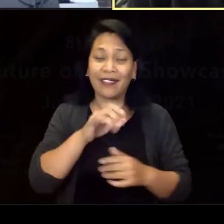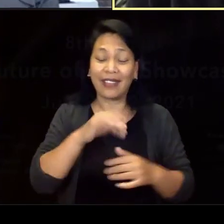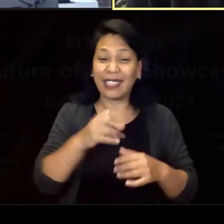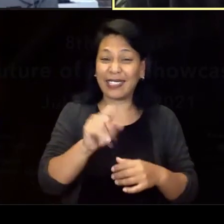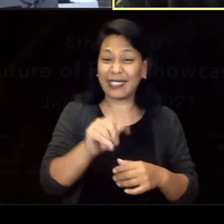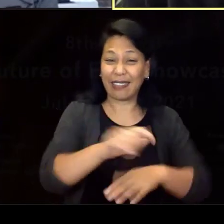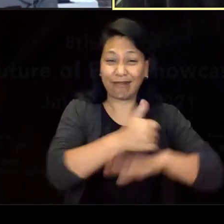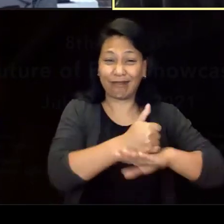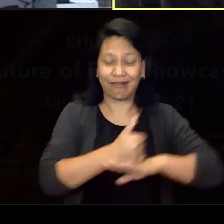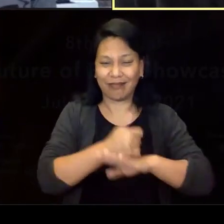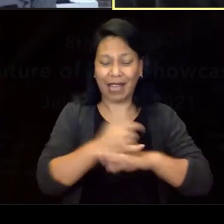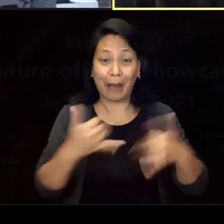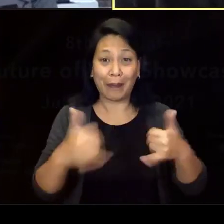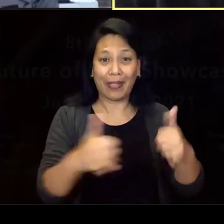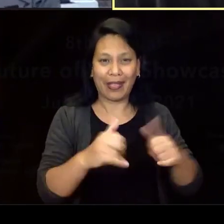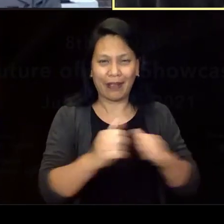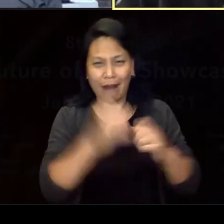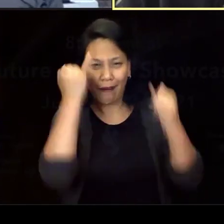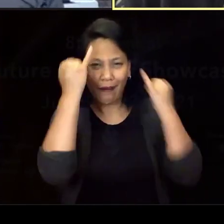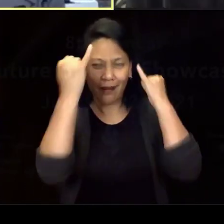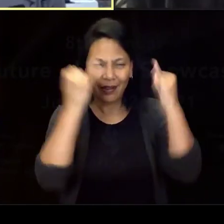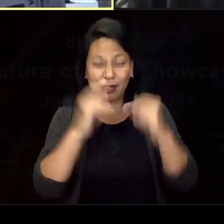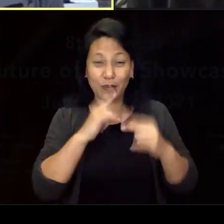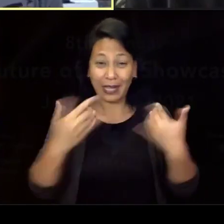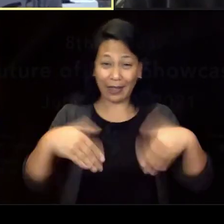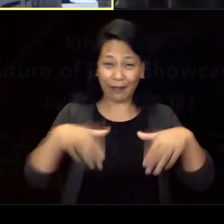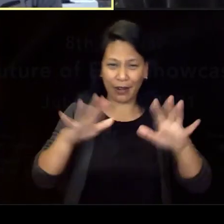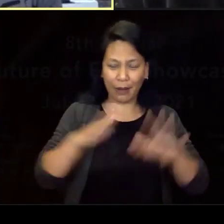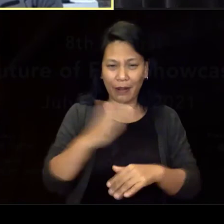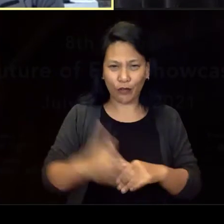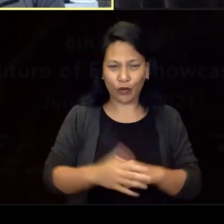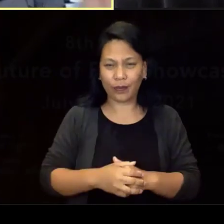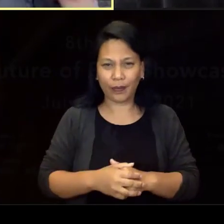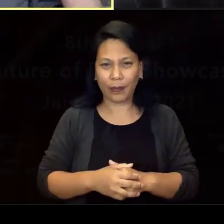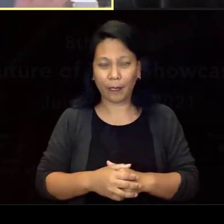So, uh, no, I would never give it up for anything. You can't change it if you have 'em all.